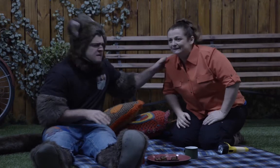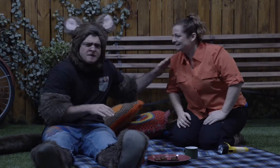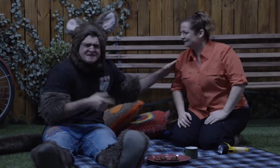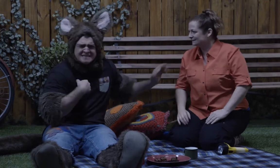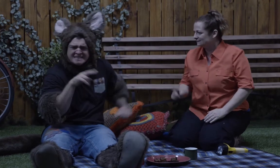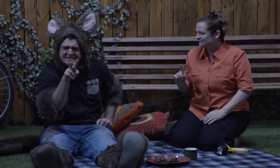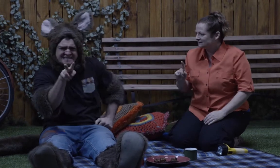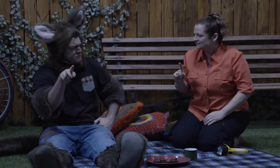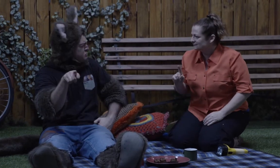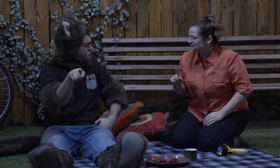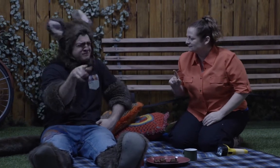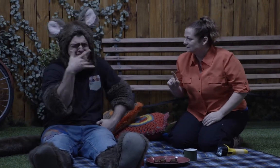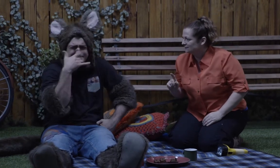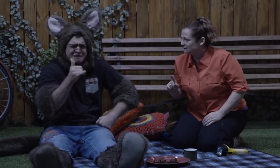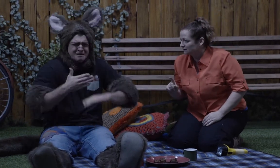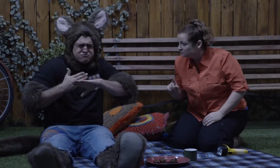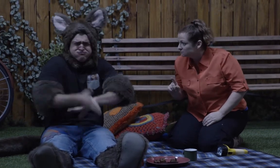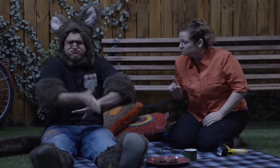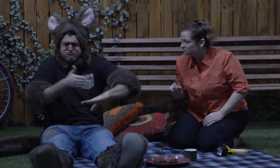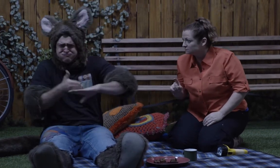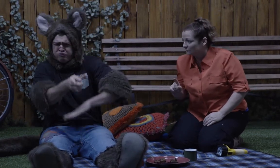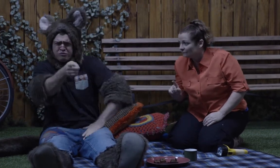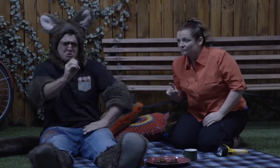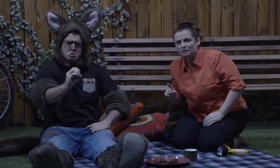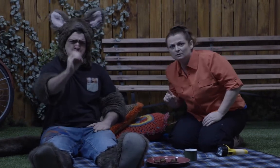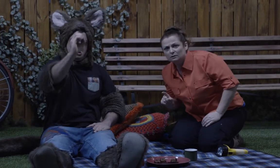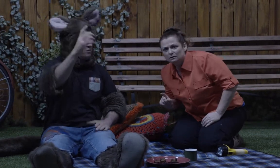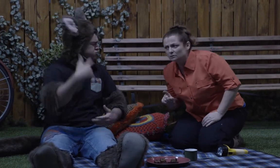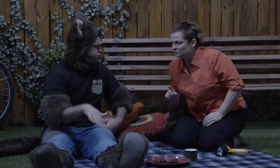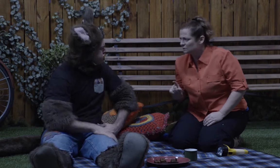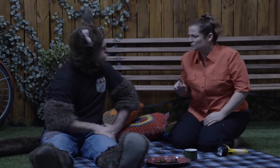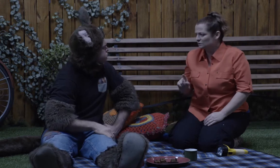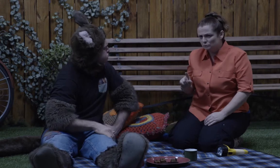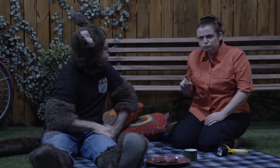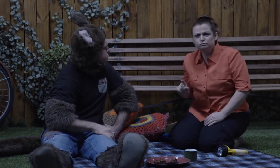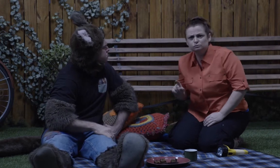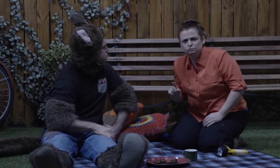Sally, that moon is very, very busy. Huh?